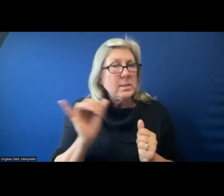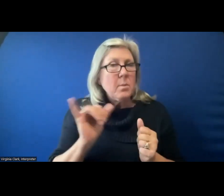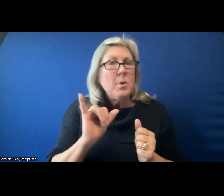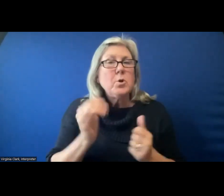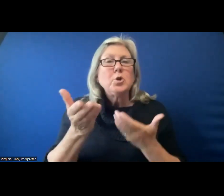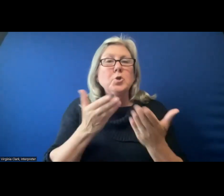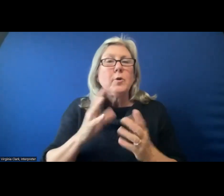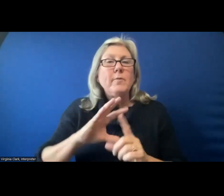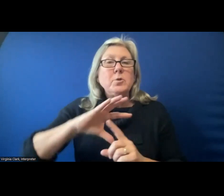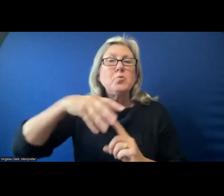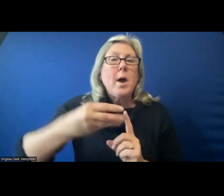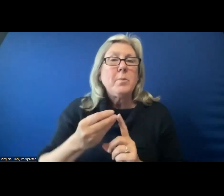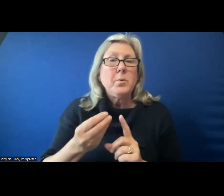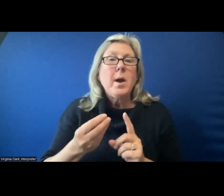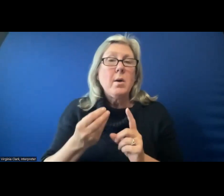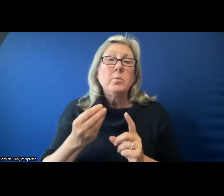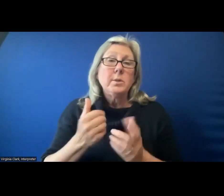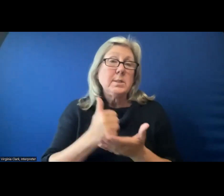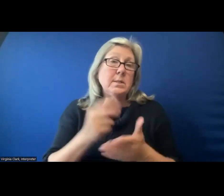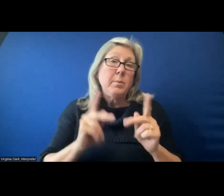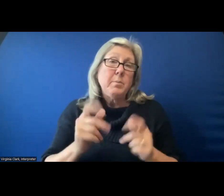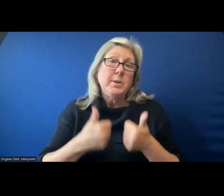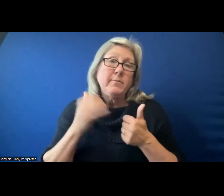that assists people living in those units. And I wish I had time to describe some of